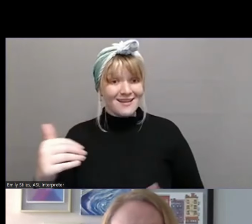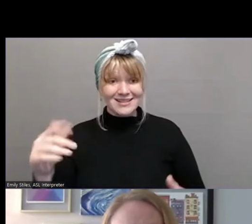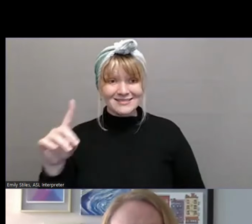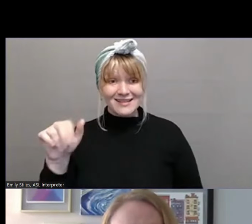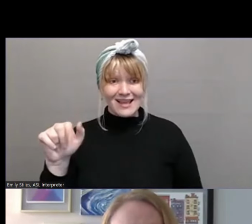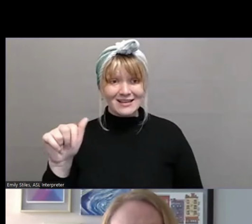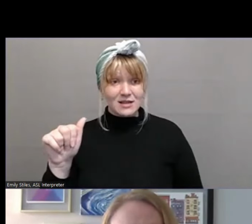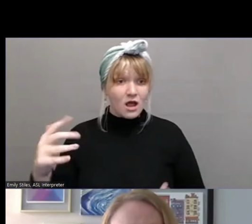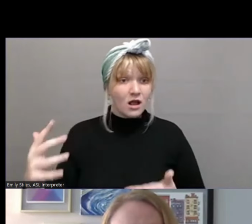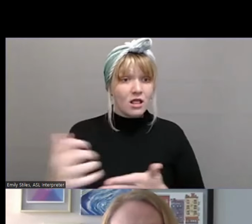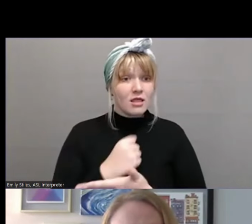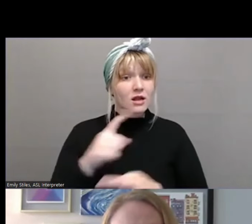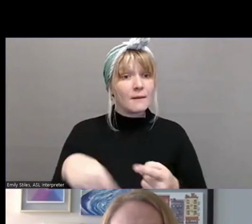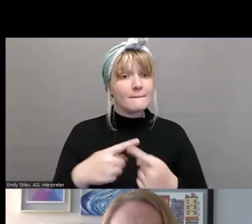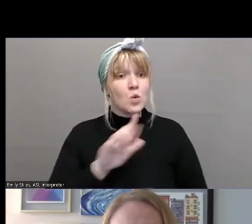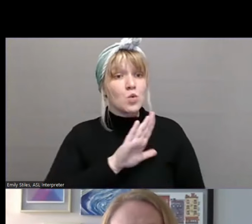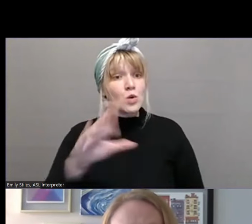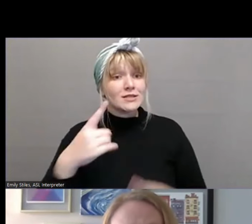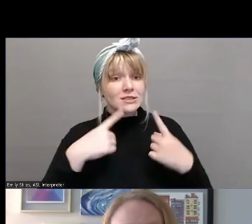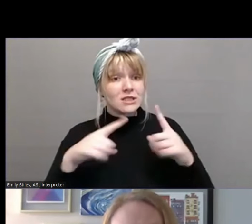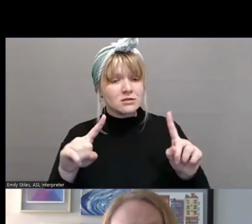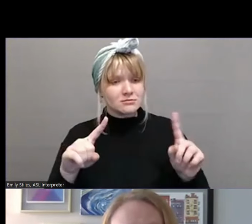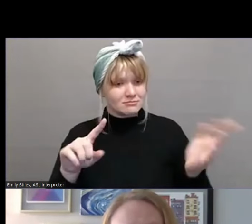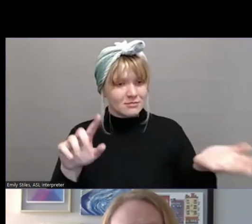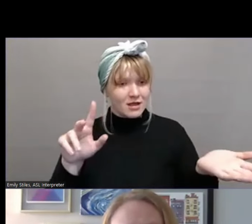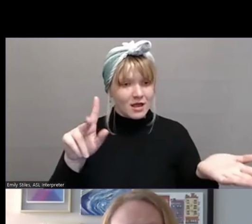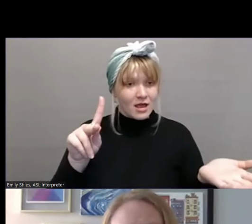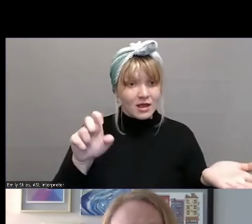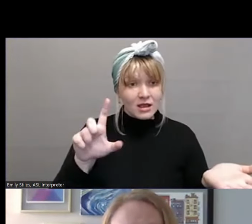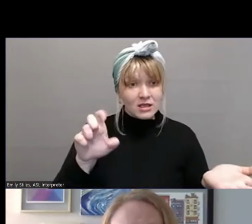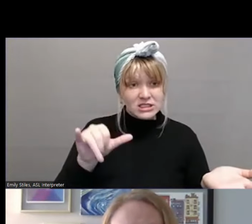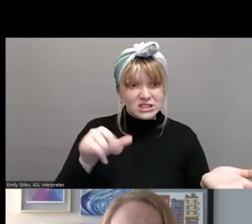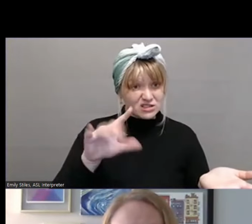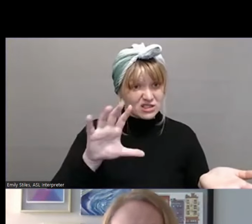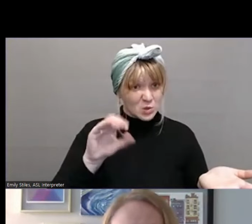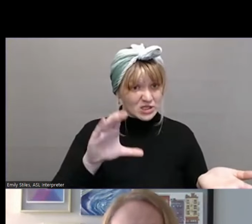I'm thinking, Kelsey, is there anything with a CoC that they are collecting?